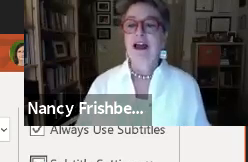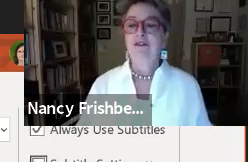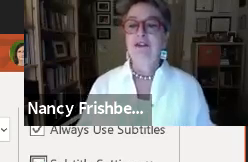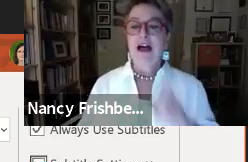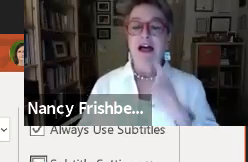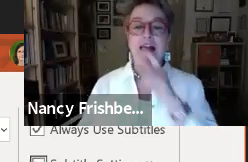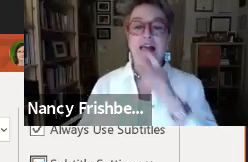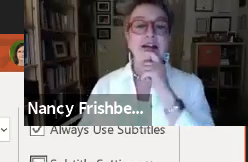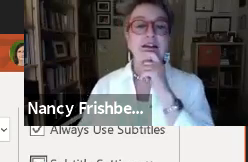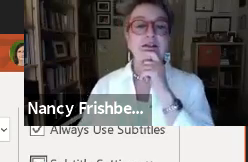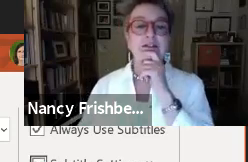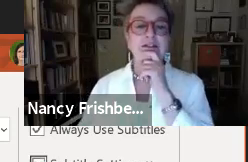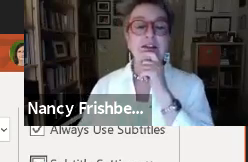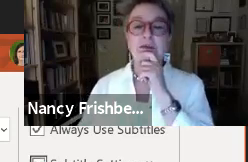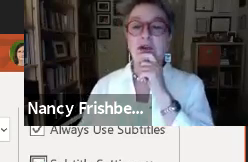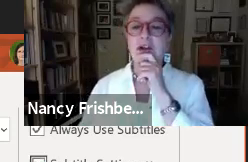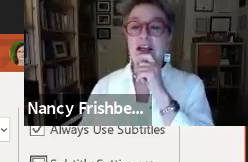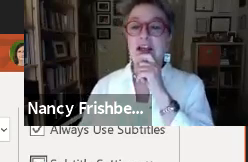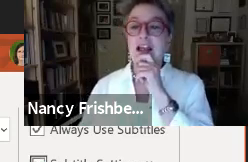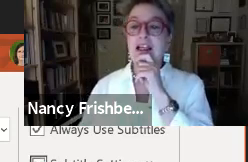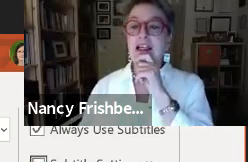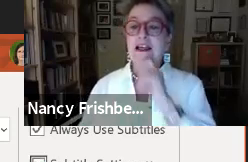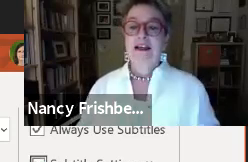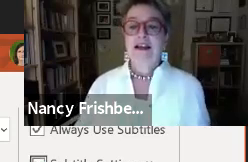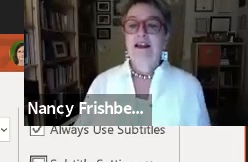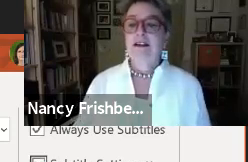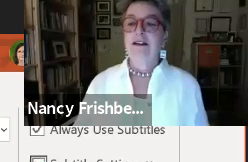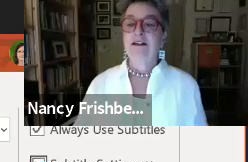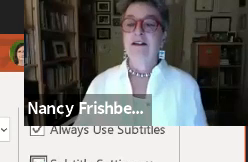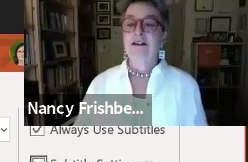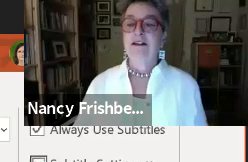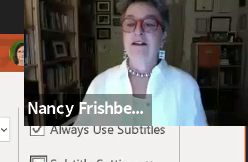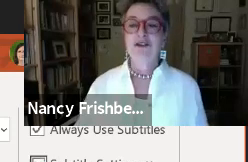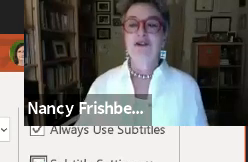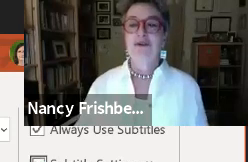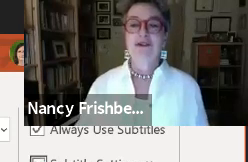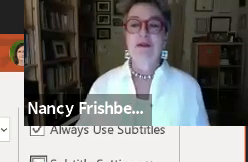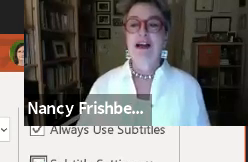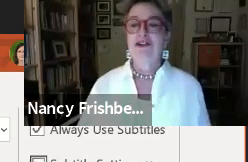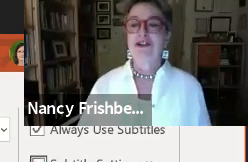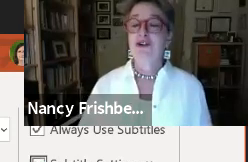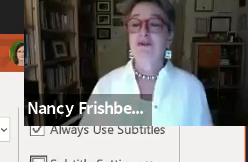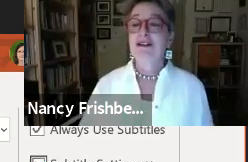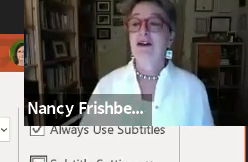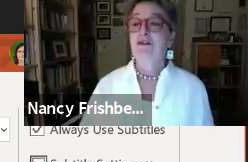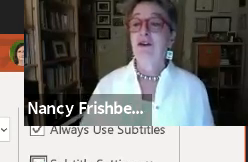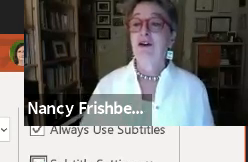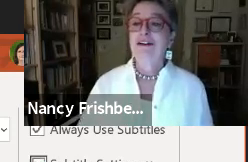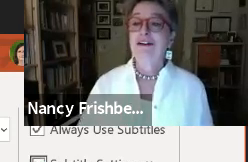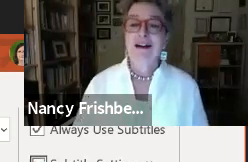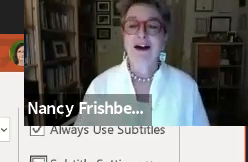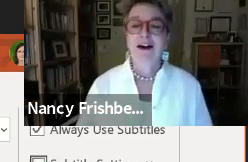and inclusion or sometimes you even see belonging there as well. ≫ Nancy: Right, right. We have a couple of questions,